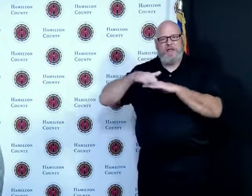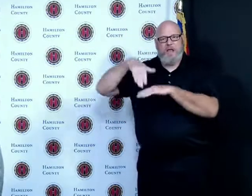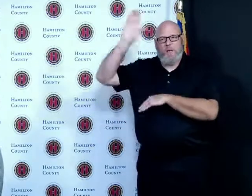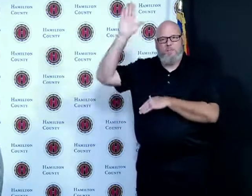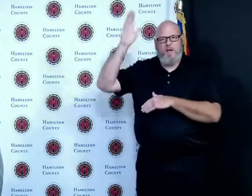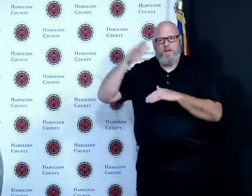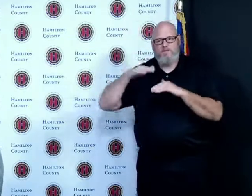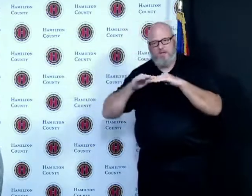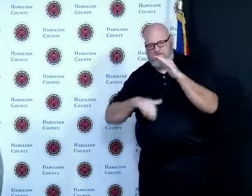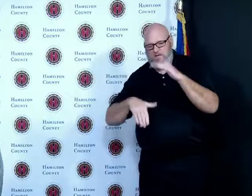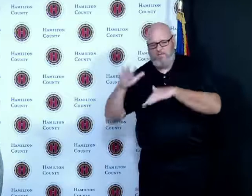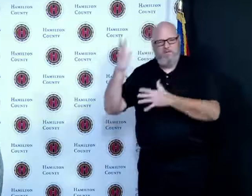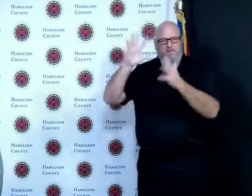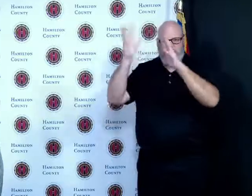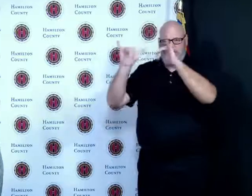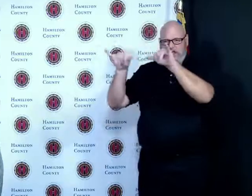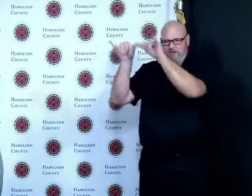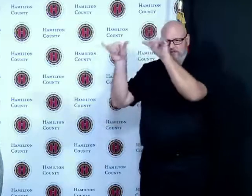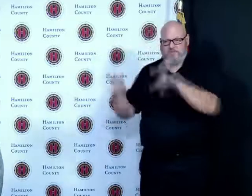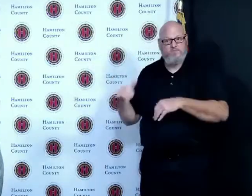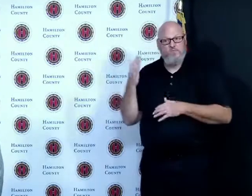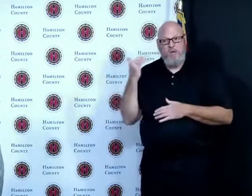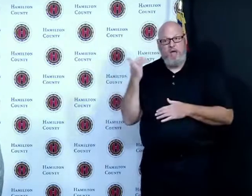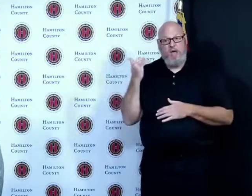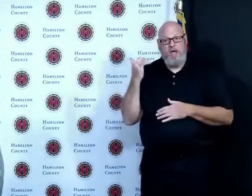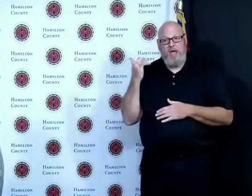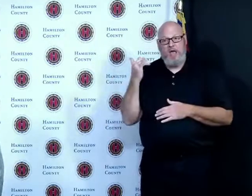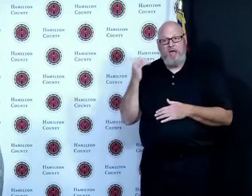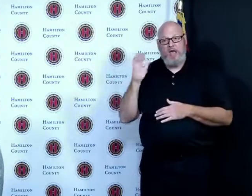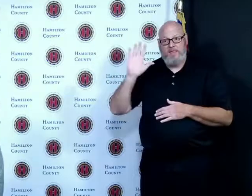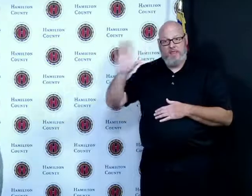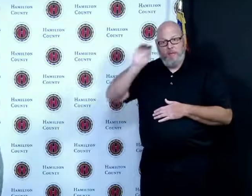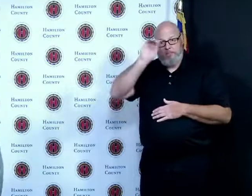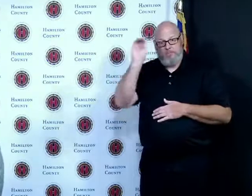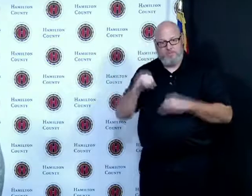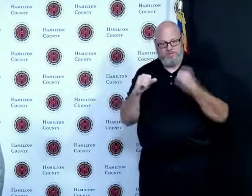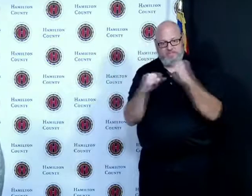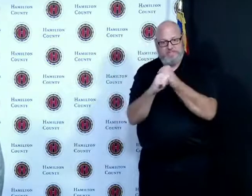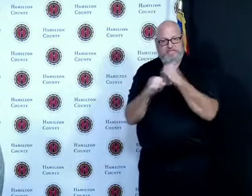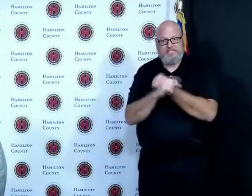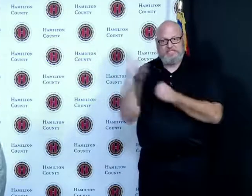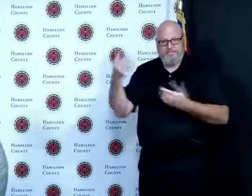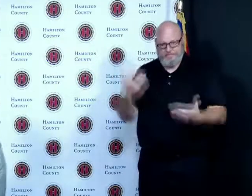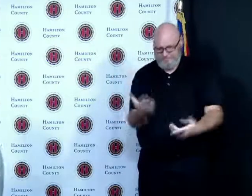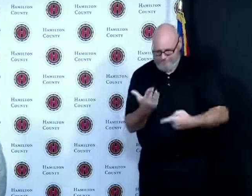the level of deaths and the rate of deaths in those being hospitalized and dying at those older